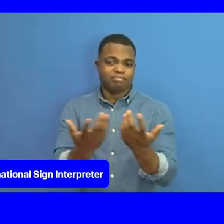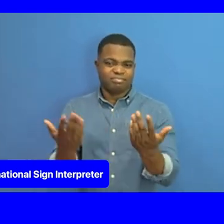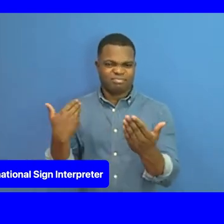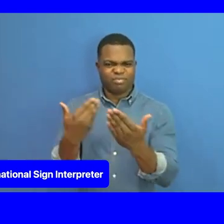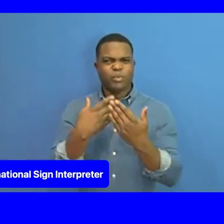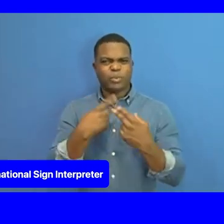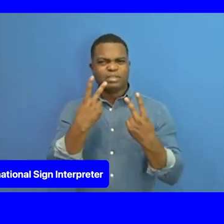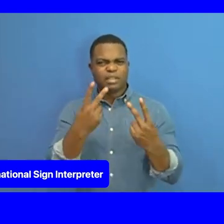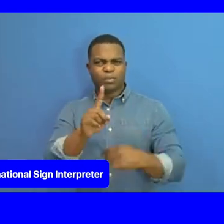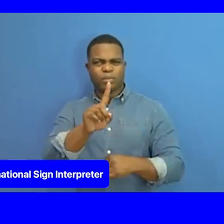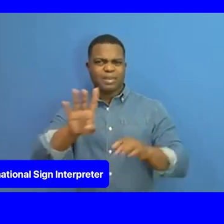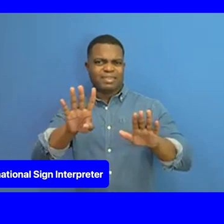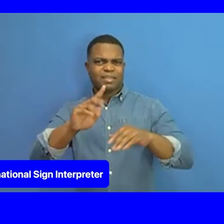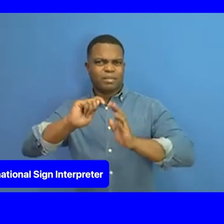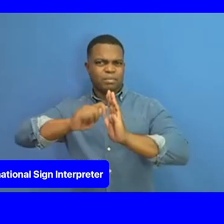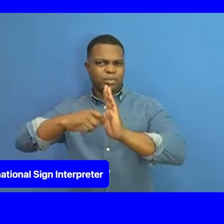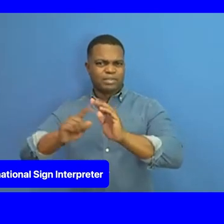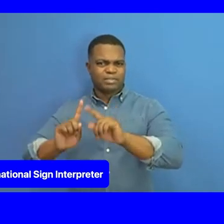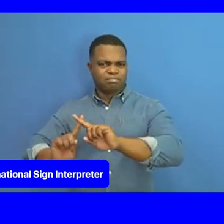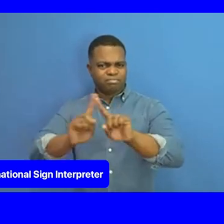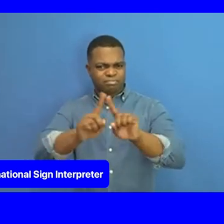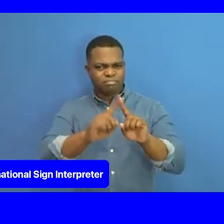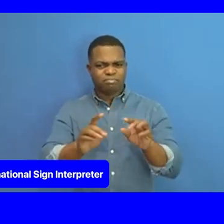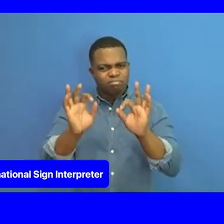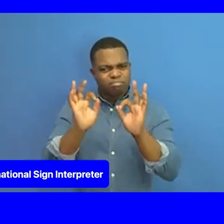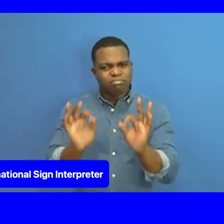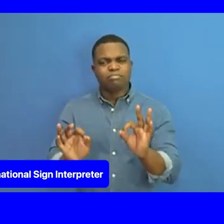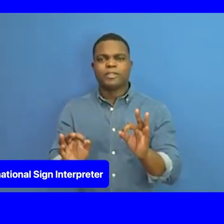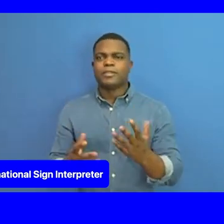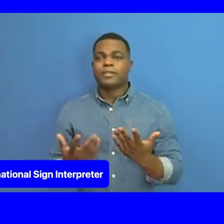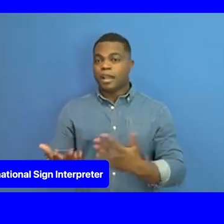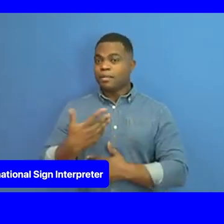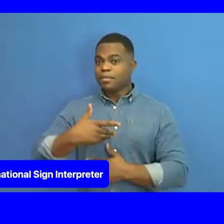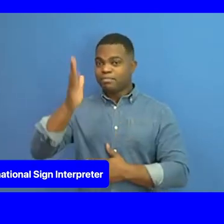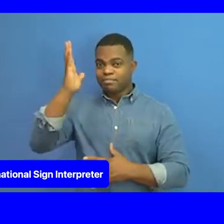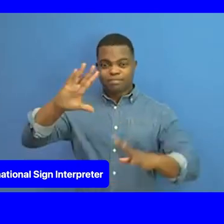for Contemporary Performing Arts, Europe Dance House Network,